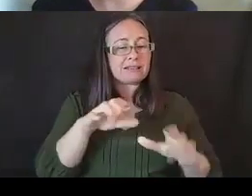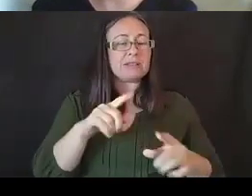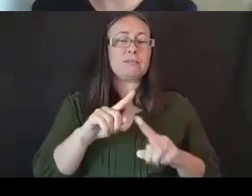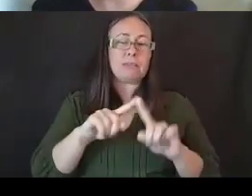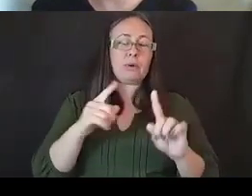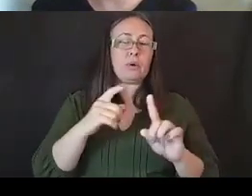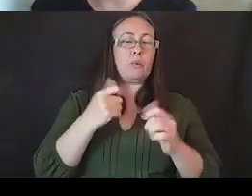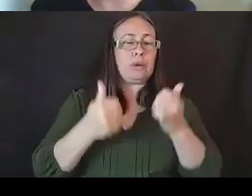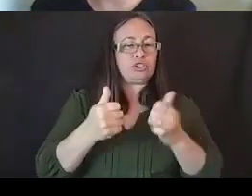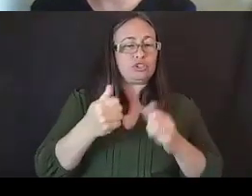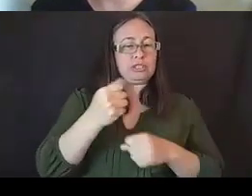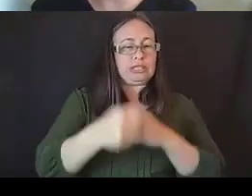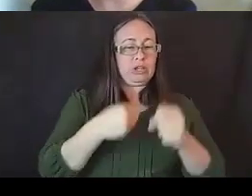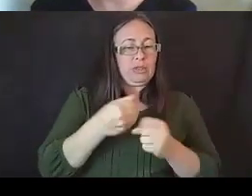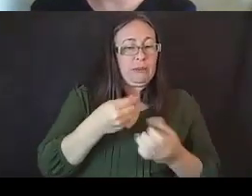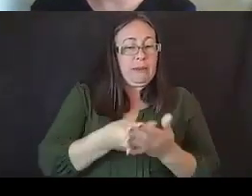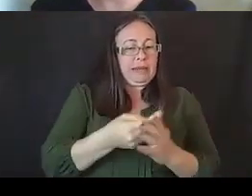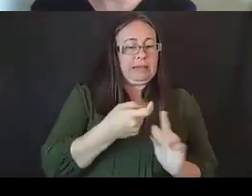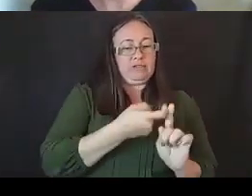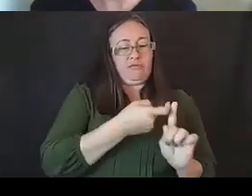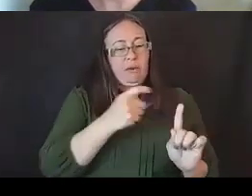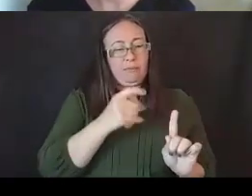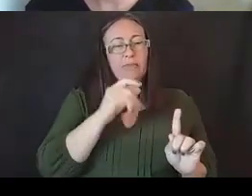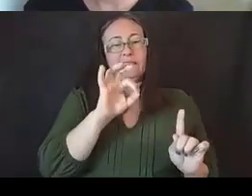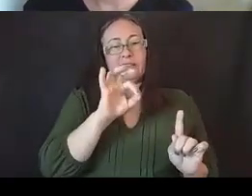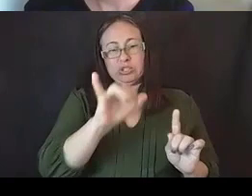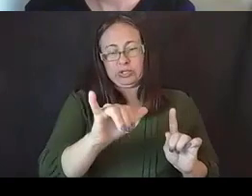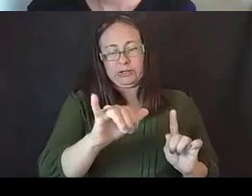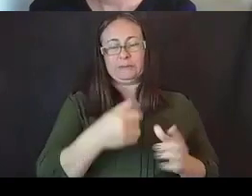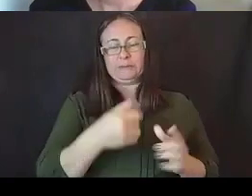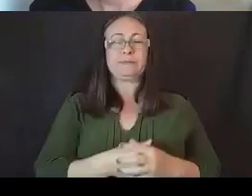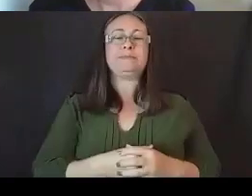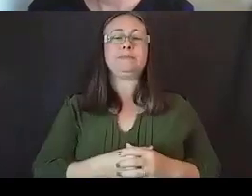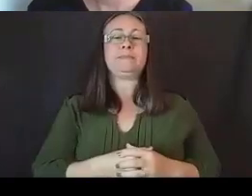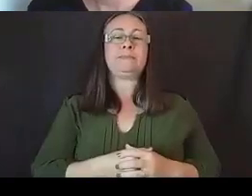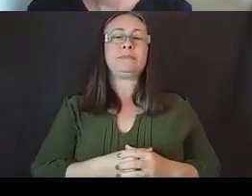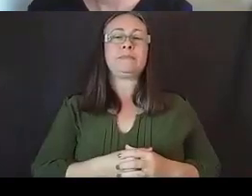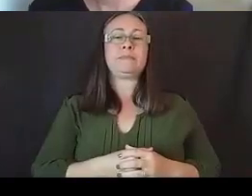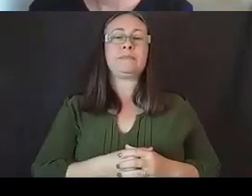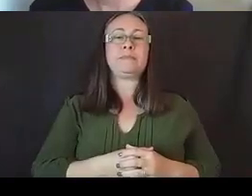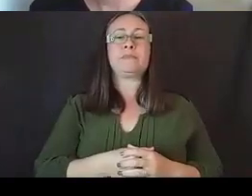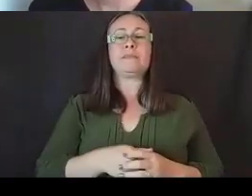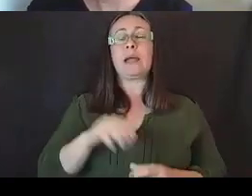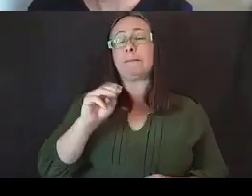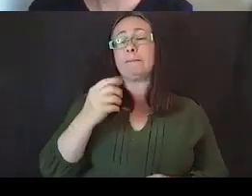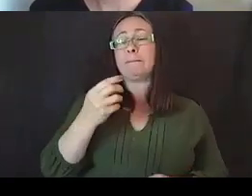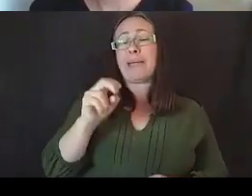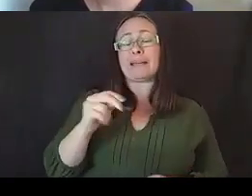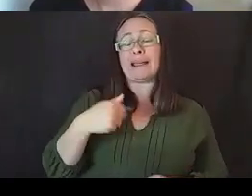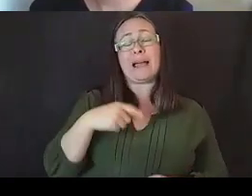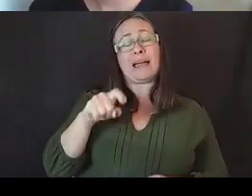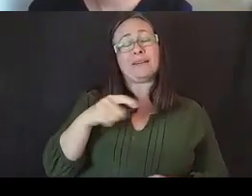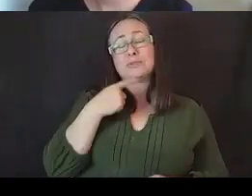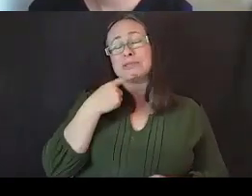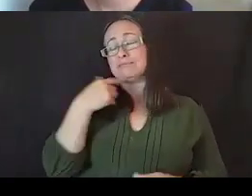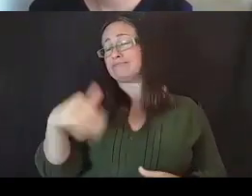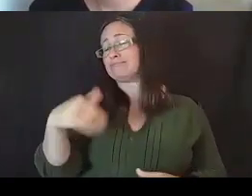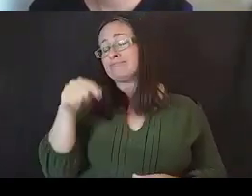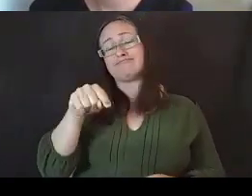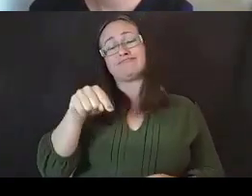but those are the dates for the fiscal year calendar. Megan Columbus: So I have to say, thank you so much, Cindy, this has been super helpful.